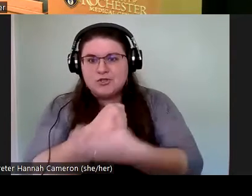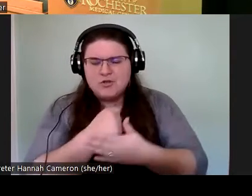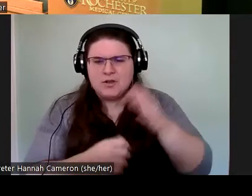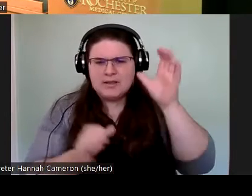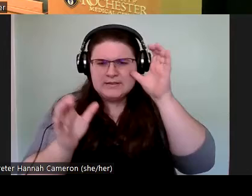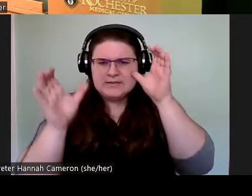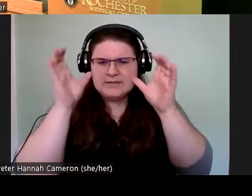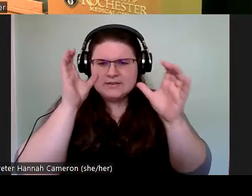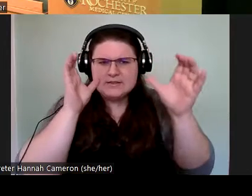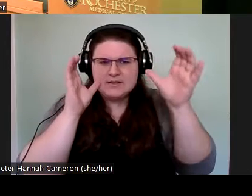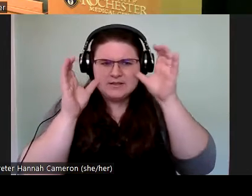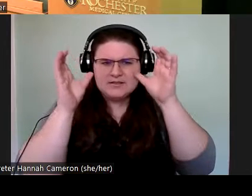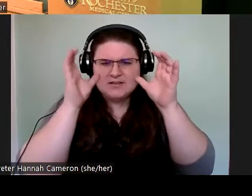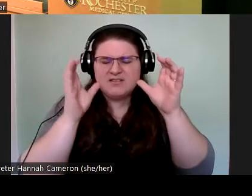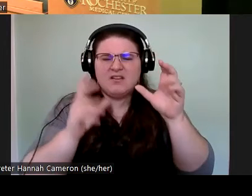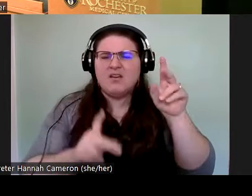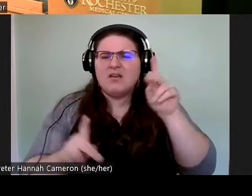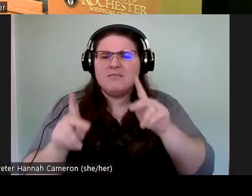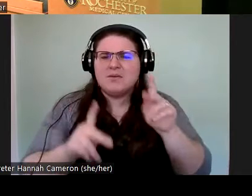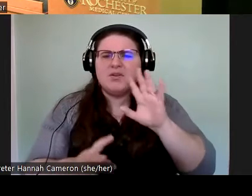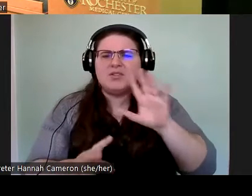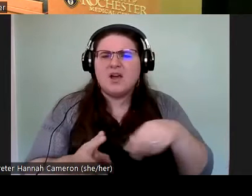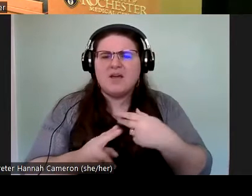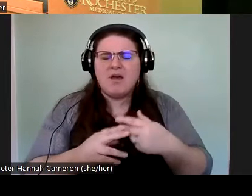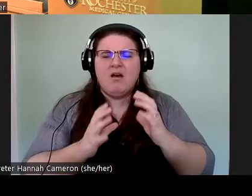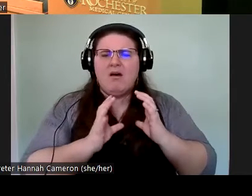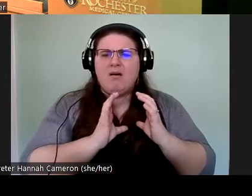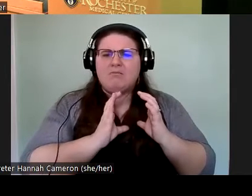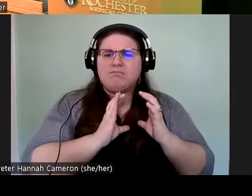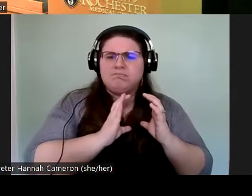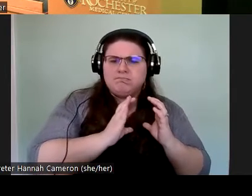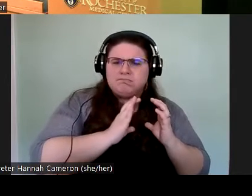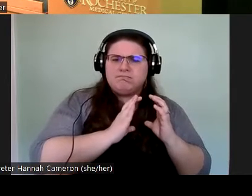were saying they were shouldering life's burdens burdens by themselves um that if they disappeared